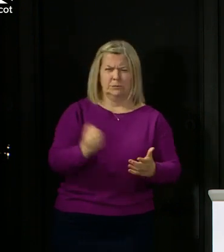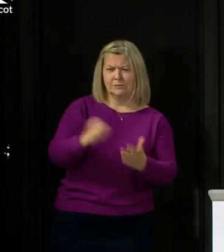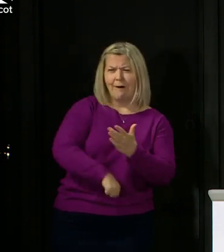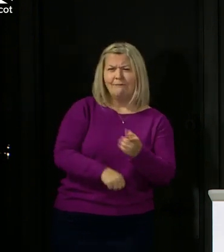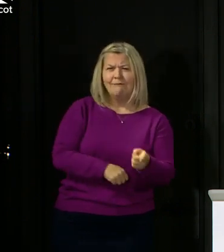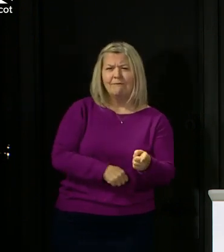with it.